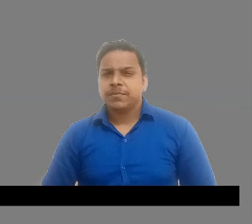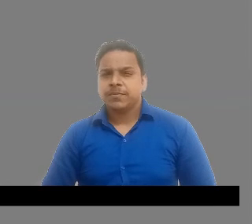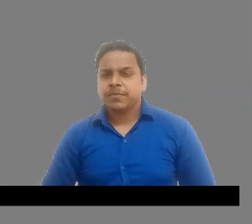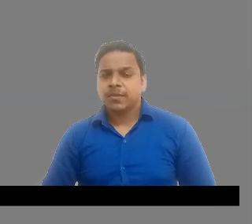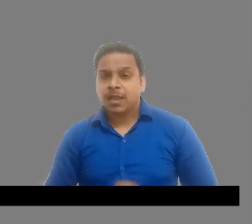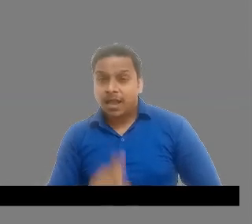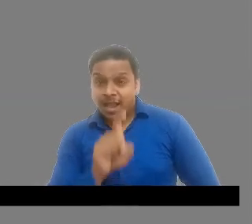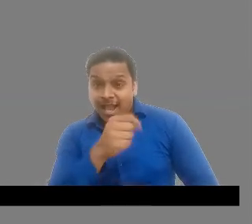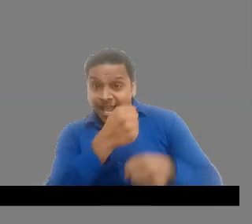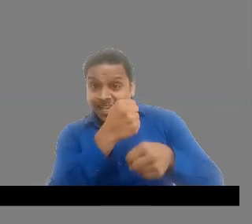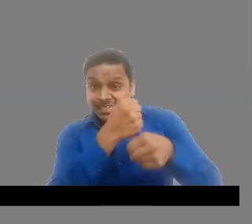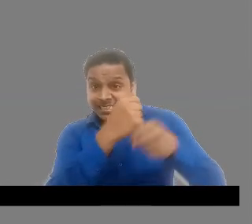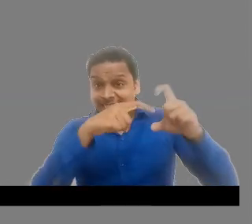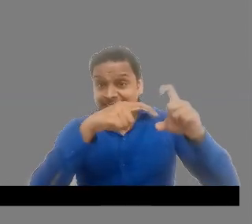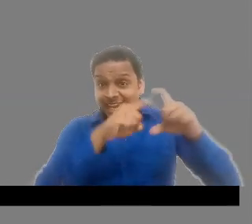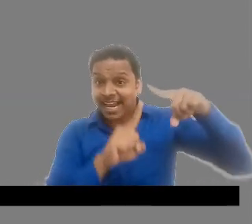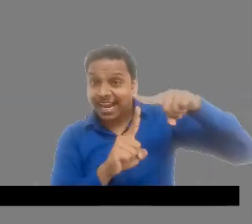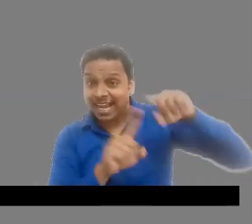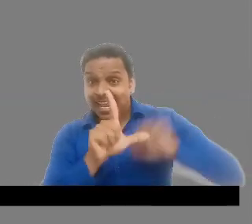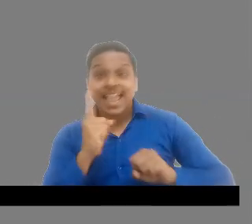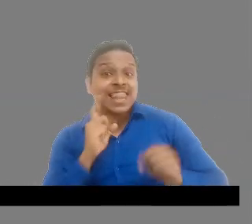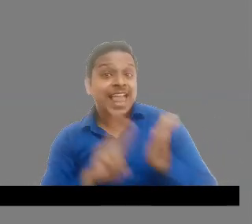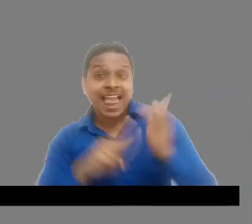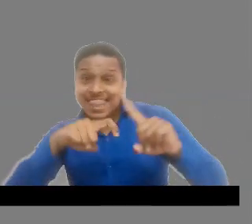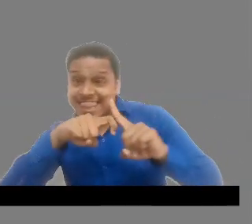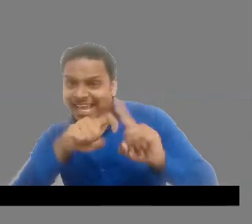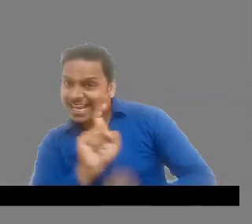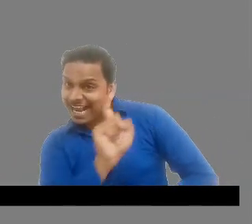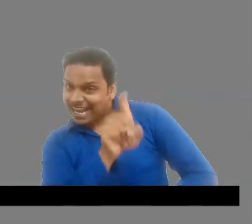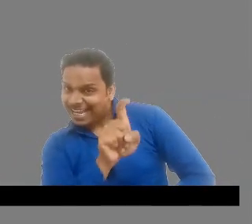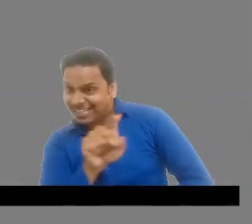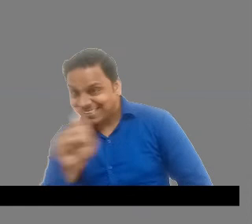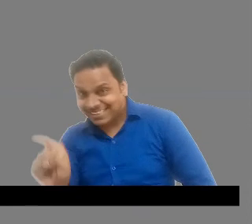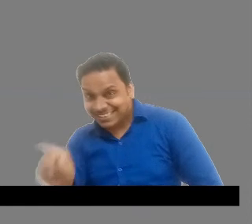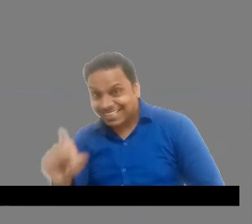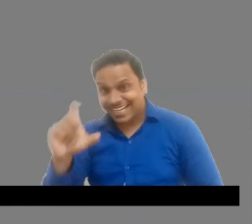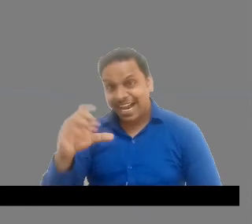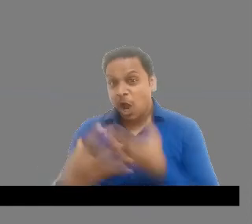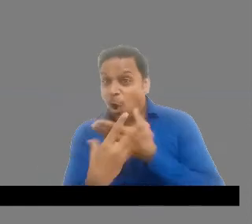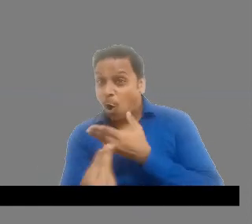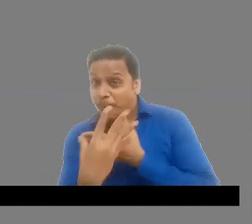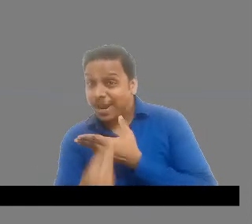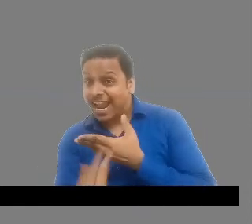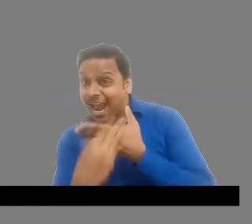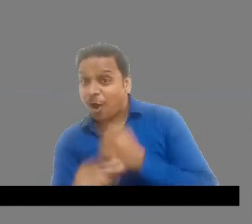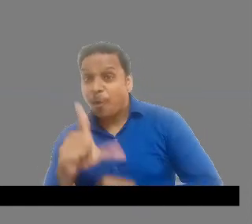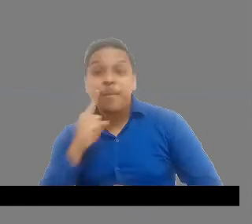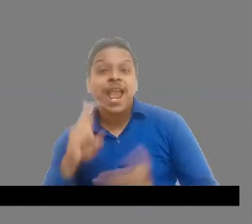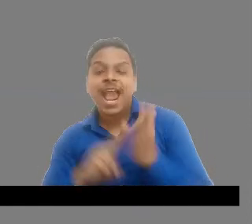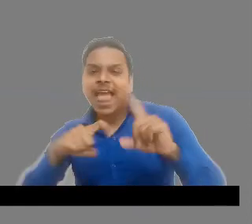You have this option of Get Link,I will just click on to this Copy Link. It says Link Copied.